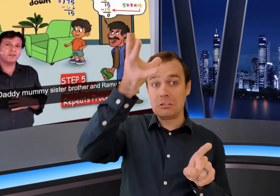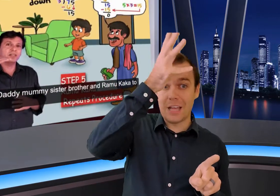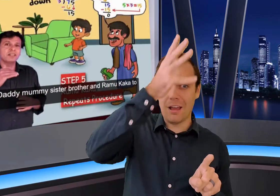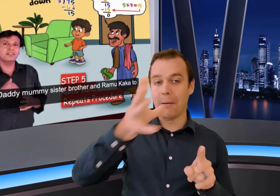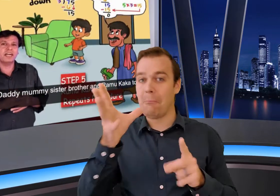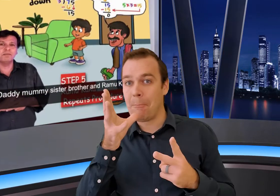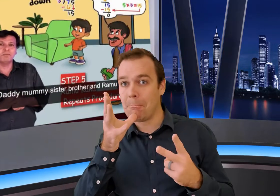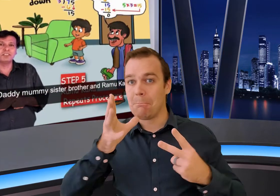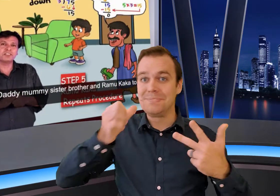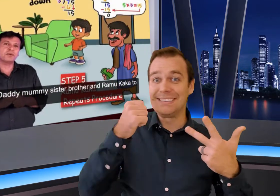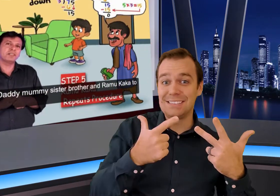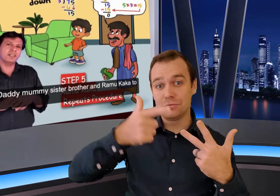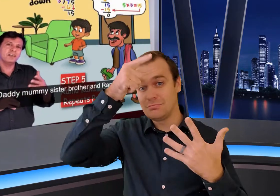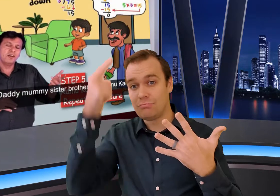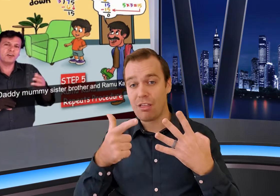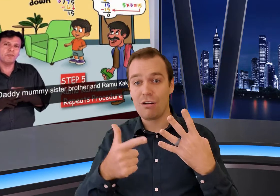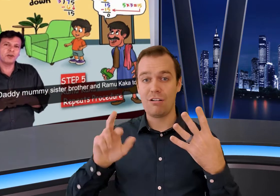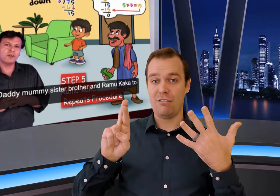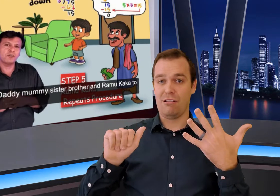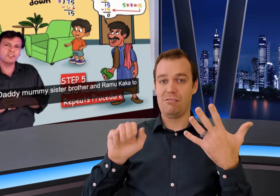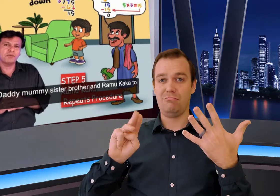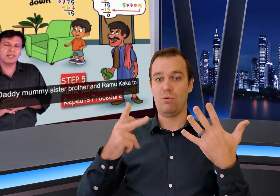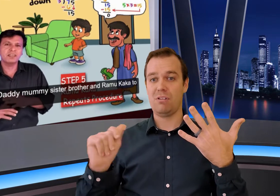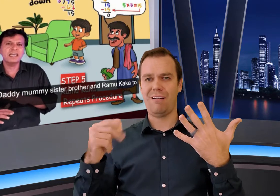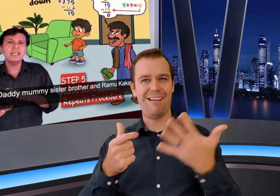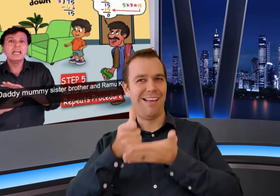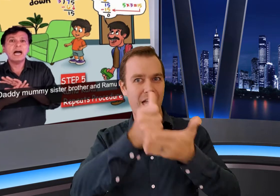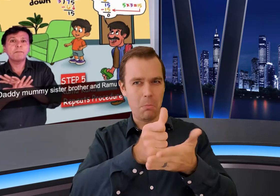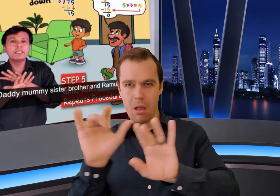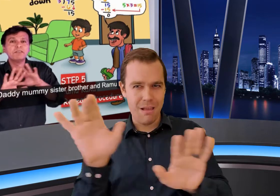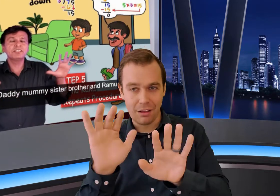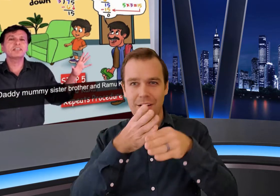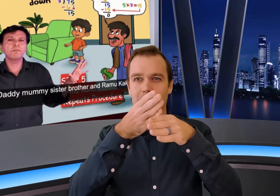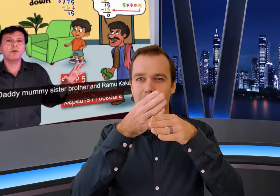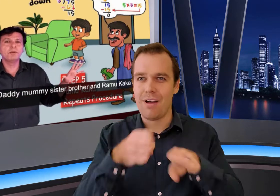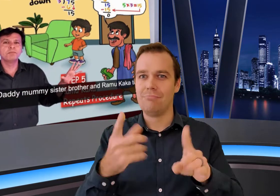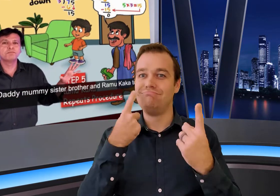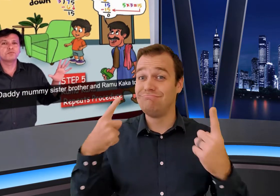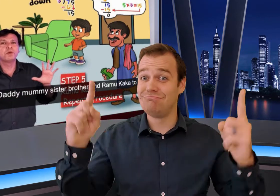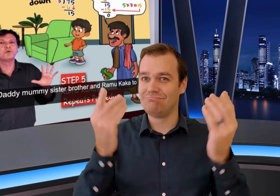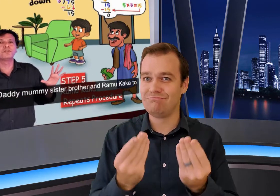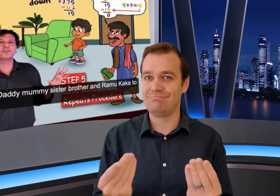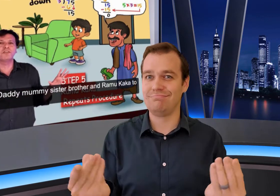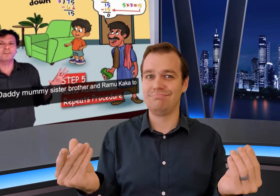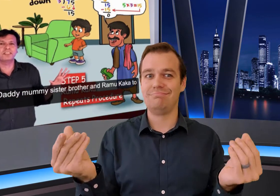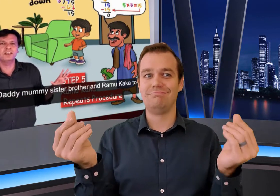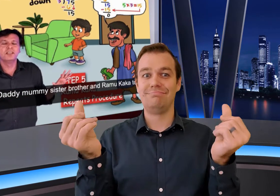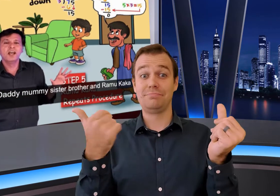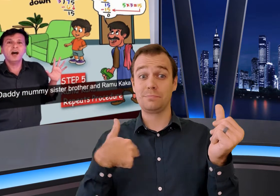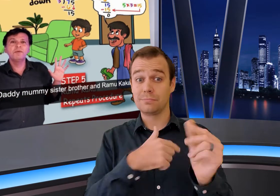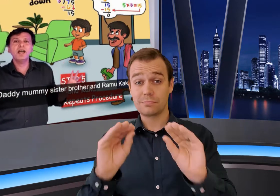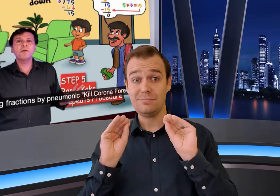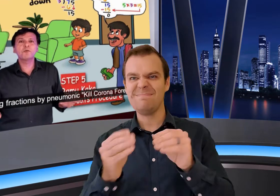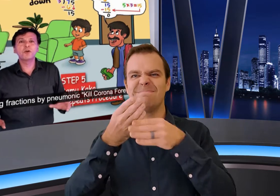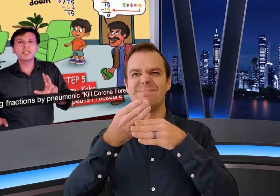Please watch how we have leveraged Daddy mummy sister brother and Ramu Kaka to solve Division problems